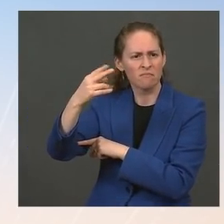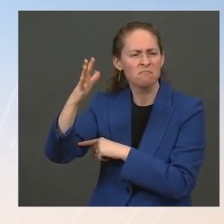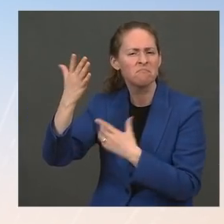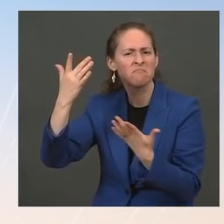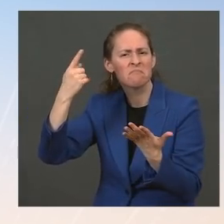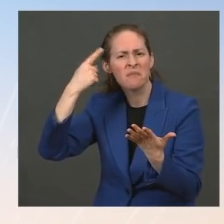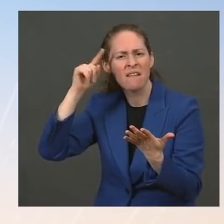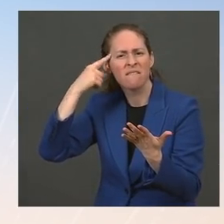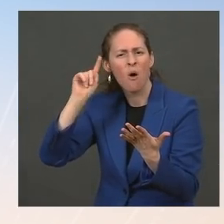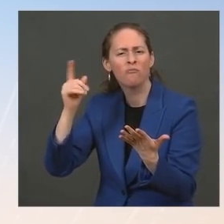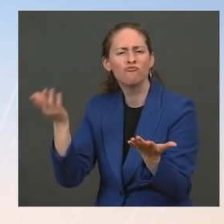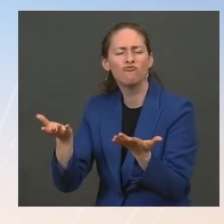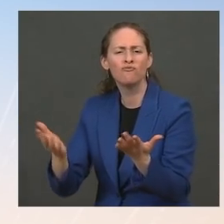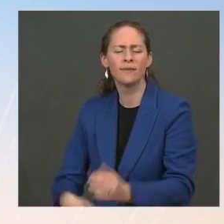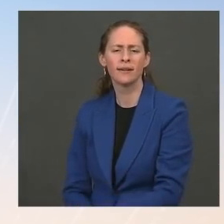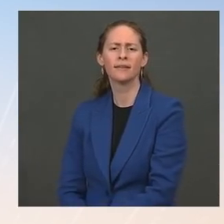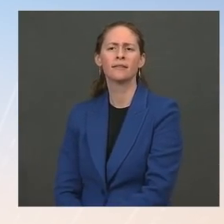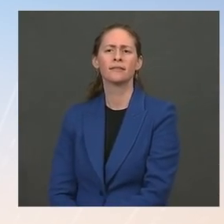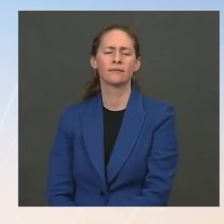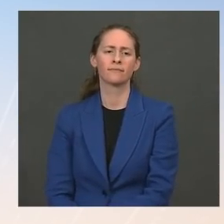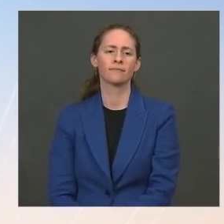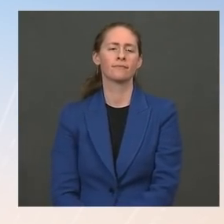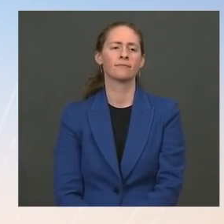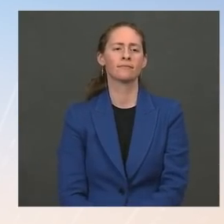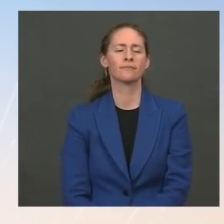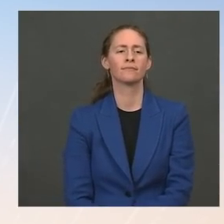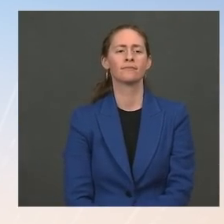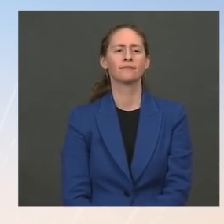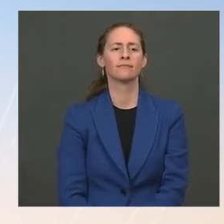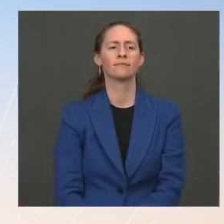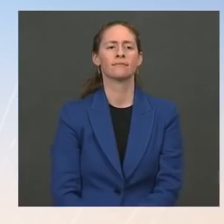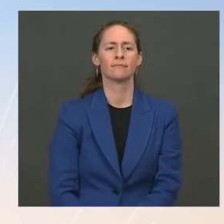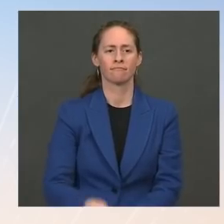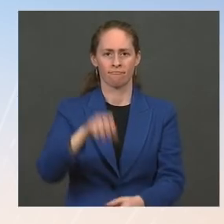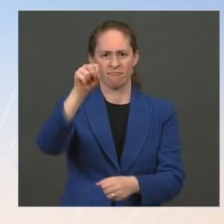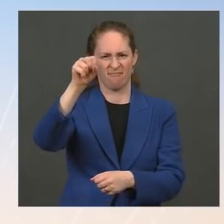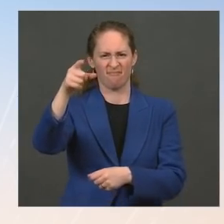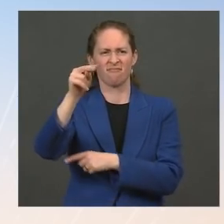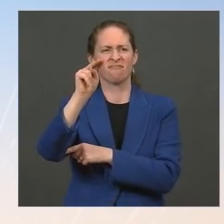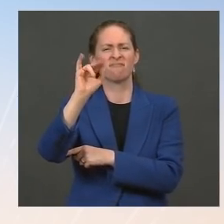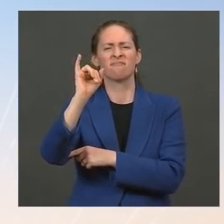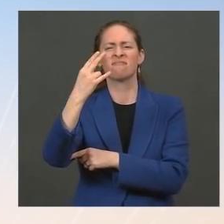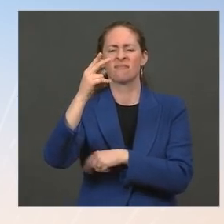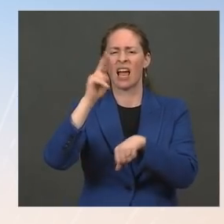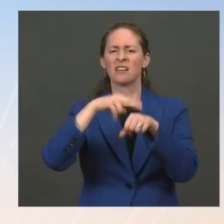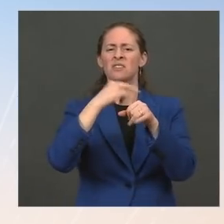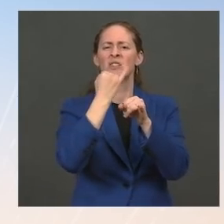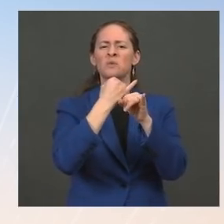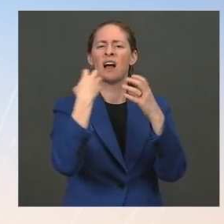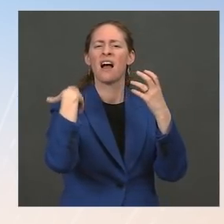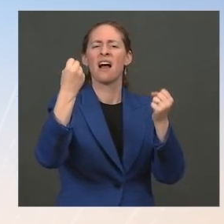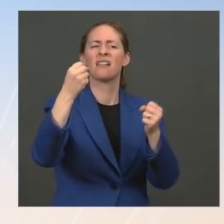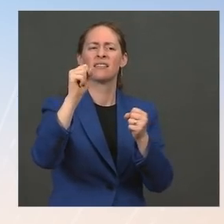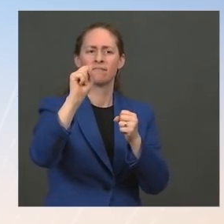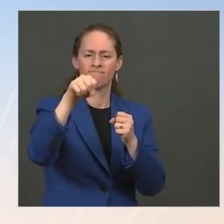going to the National Institute of Health on Thursday, and he will -- when he's there,